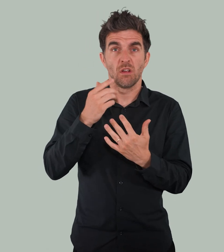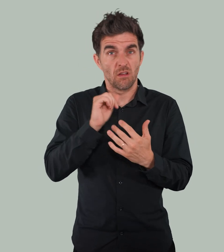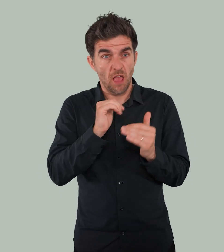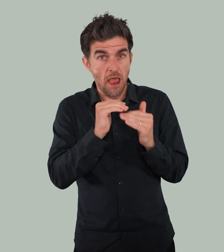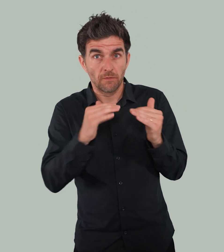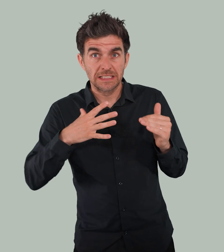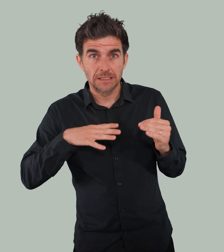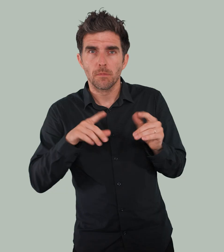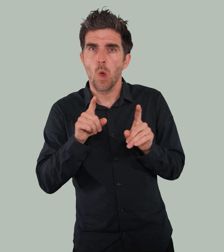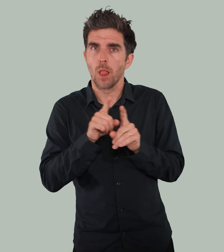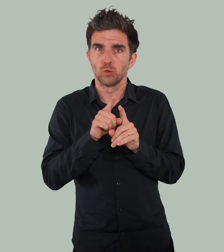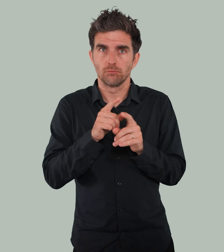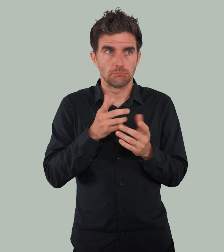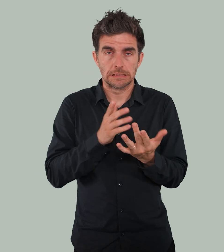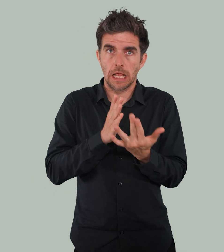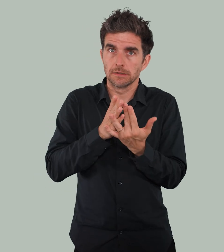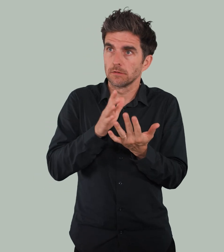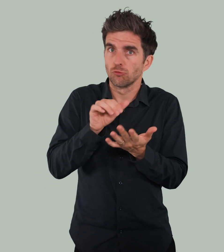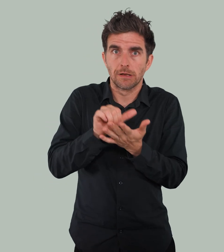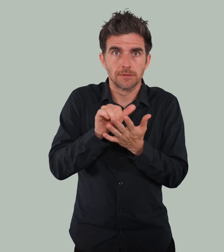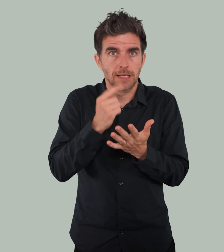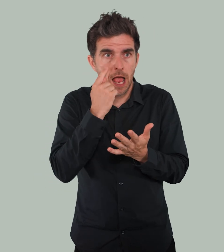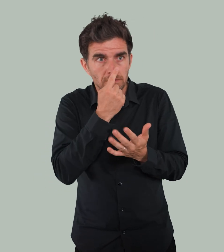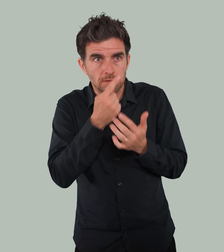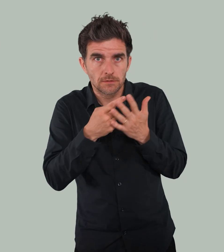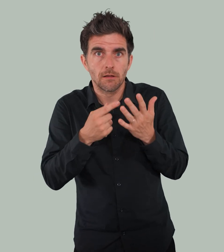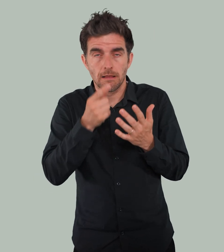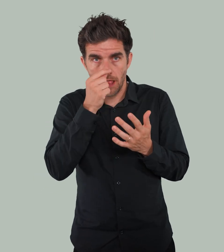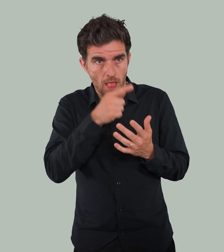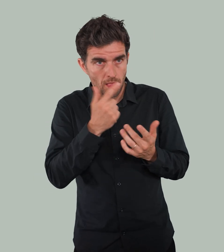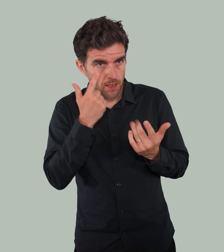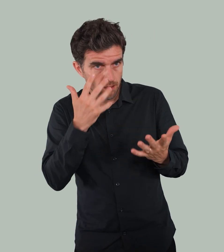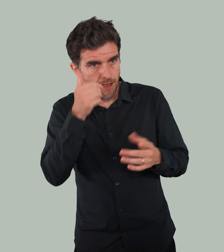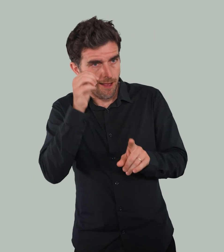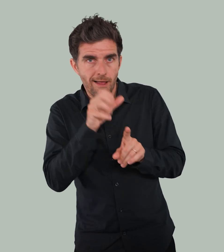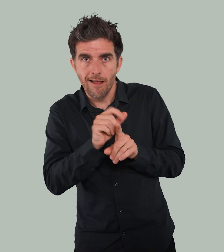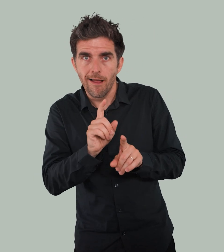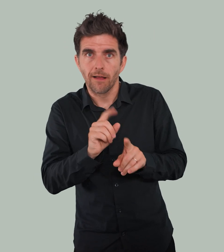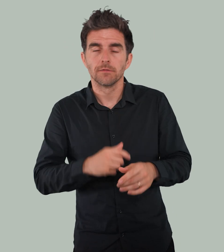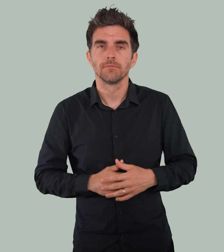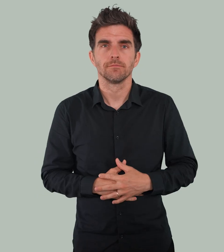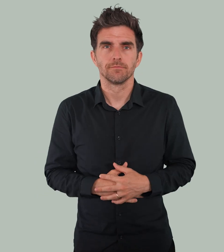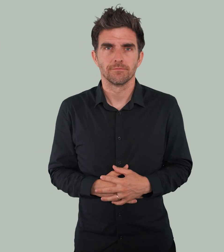not only by level of need but by access to appropriate evidence and the ability to present it.